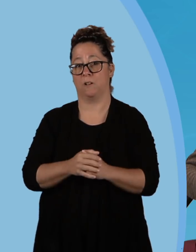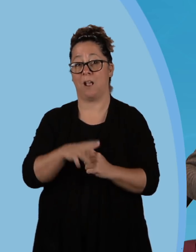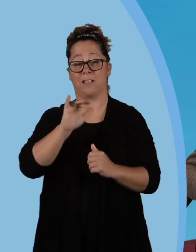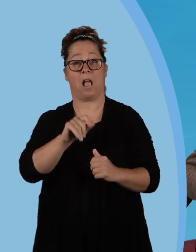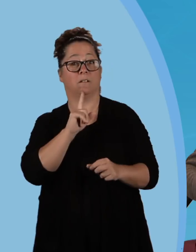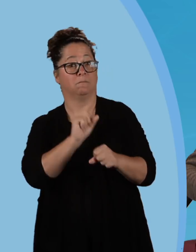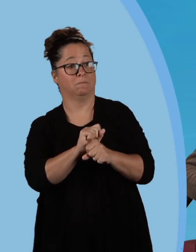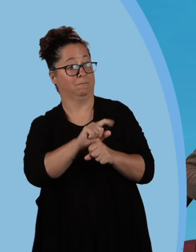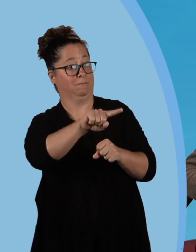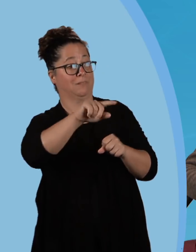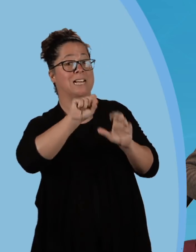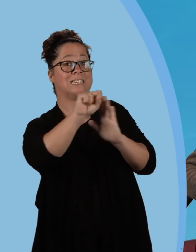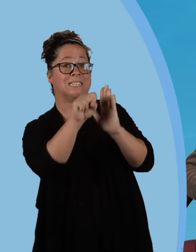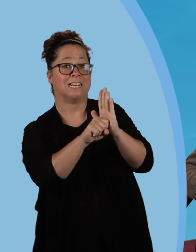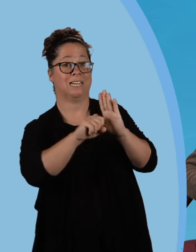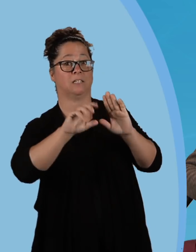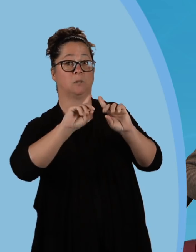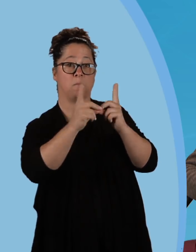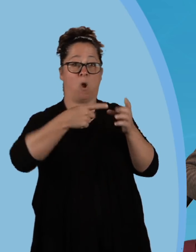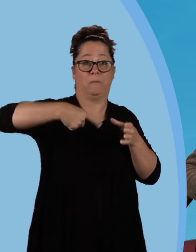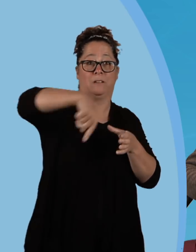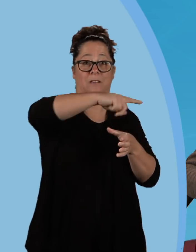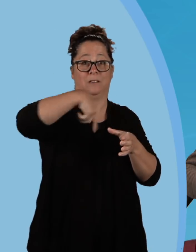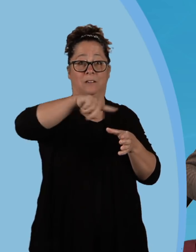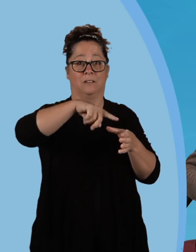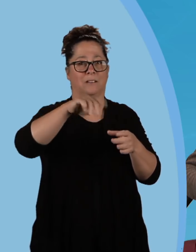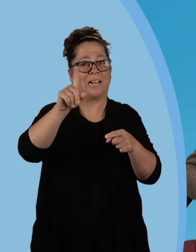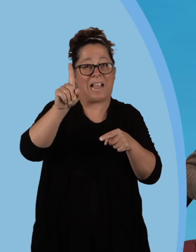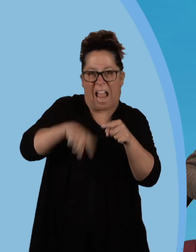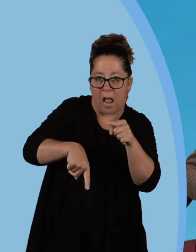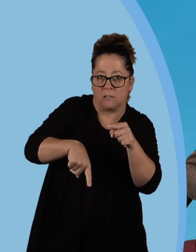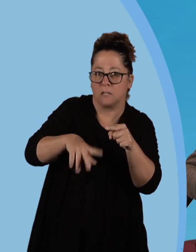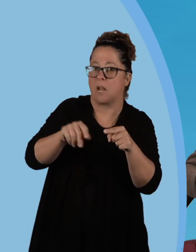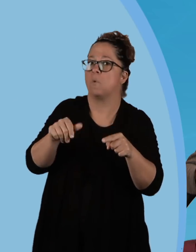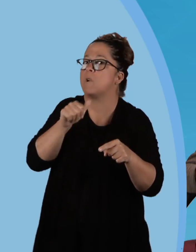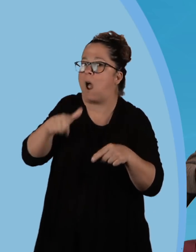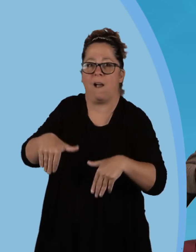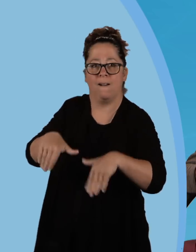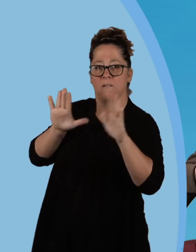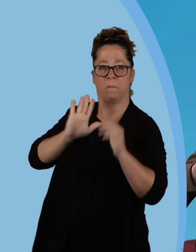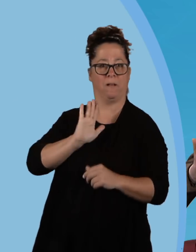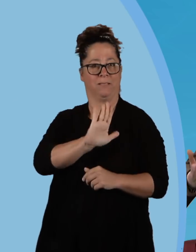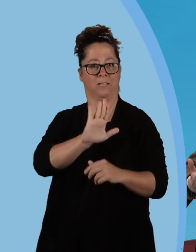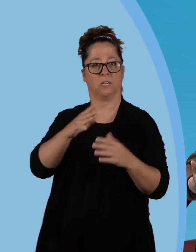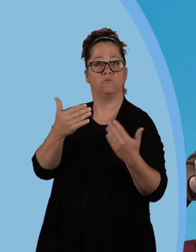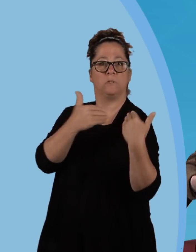and that is really because state departments of education cannot and will not give up their